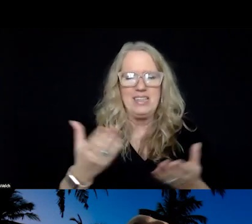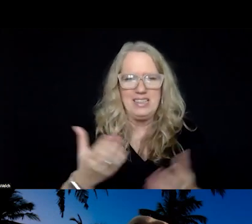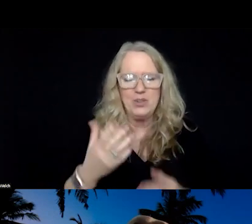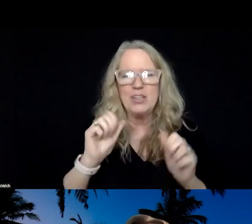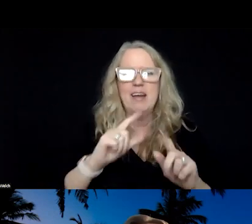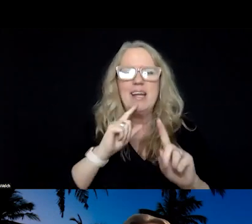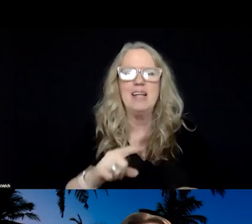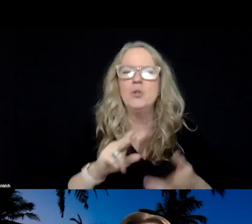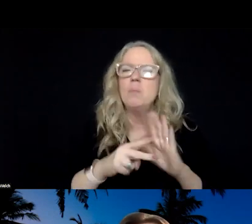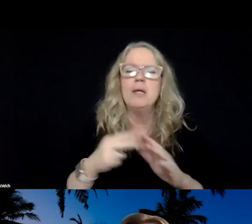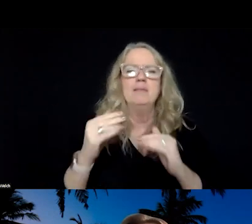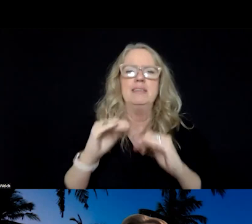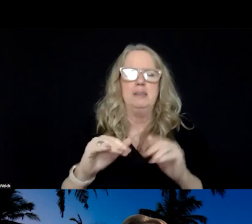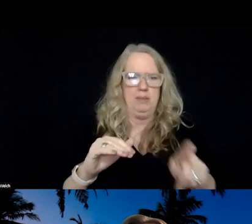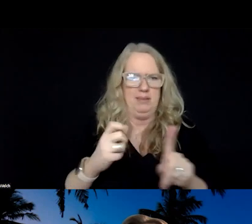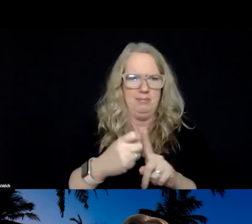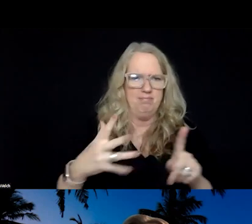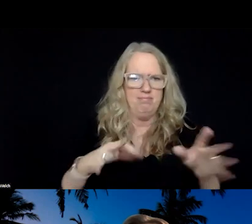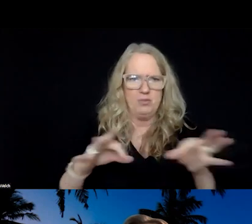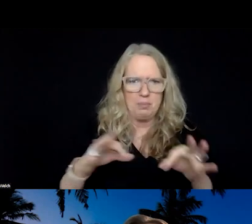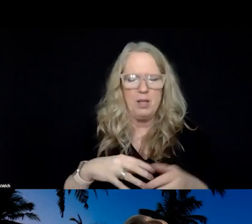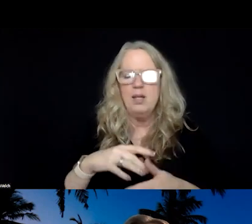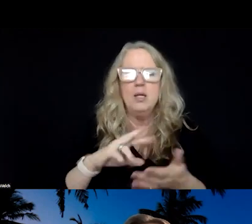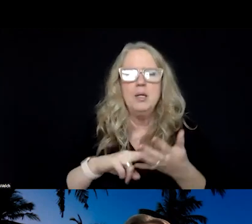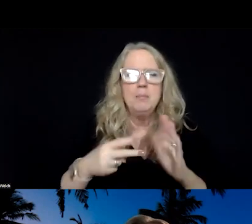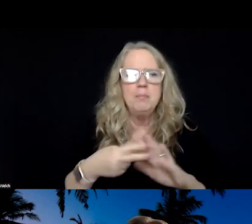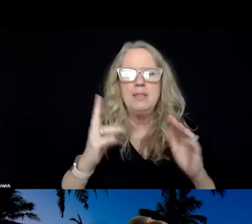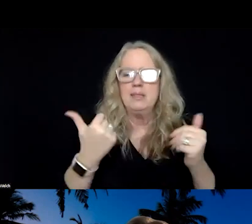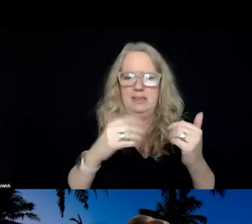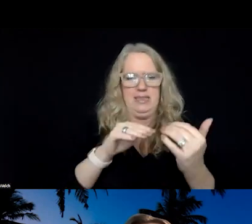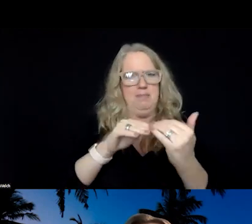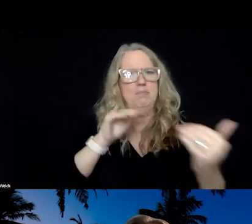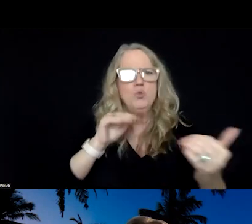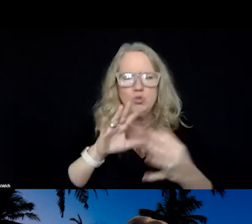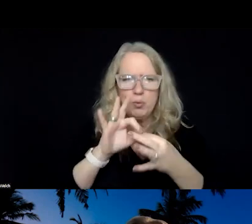TO TO DESCRIPTION THAT WE HAVE HERE. . MUTUAL RELATIONSHIP, NOT COERCIVE,